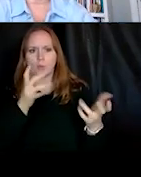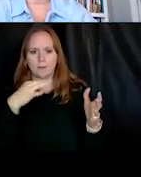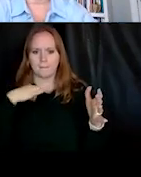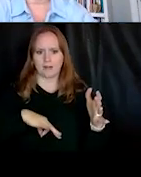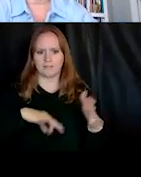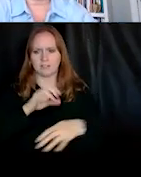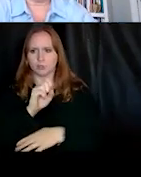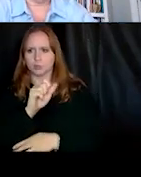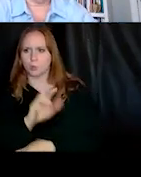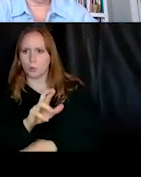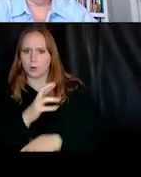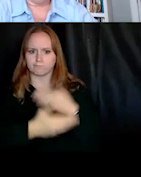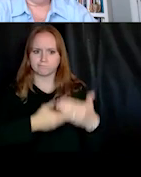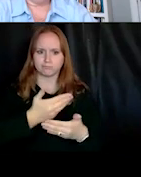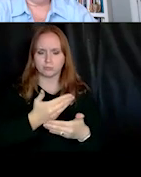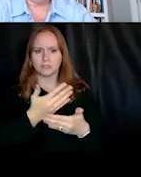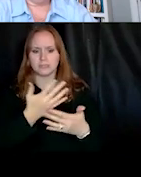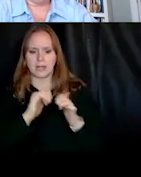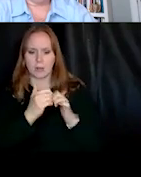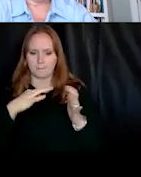on an individual and a program and a community.